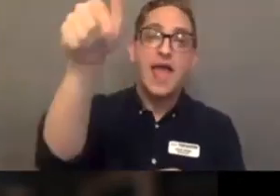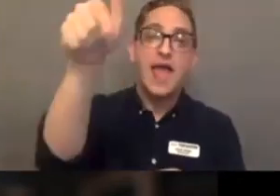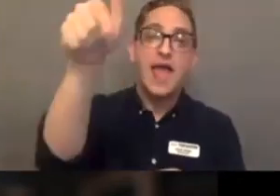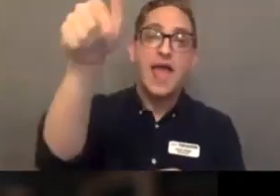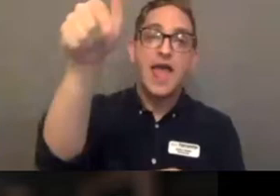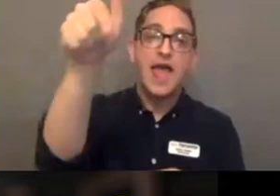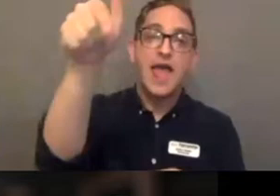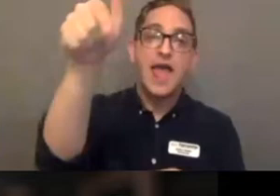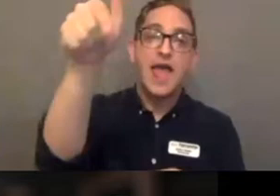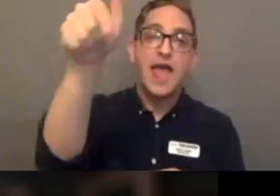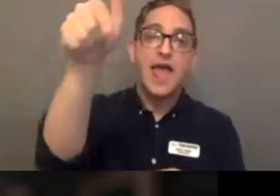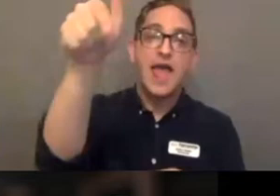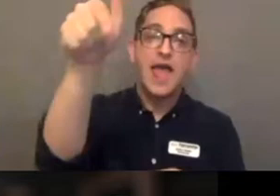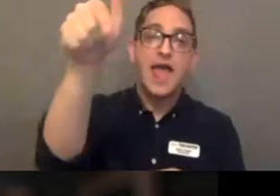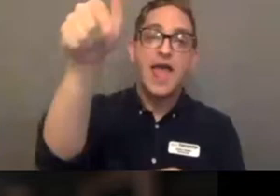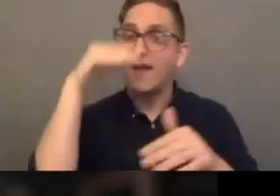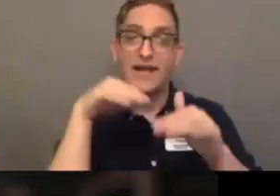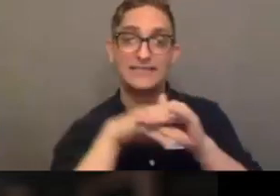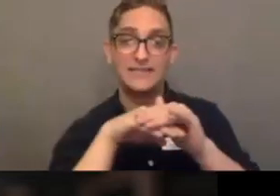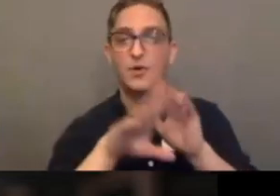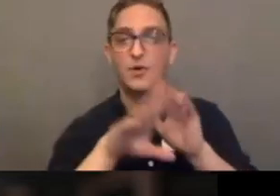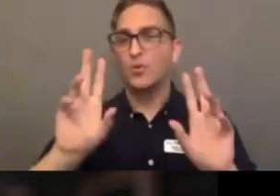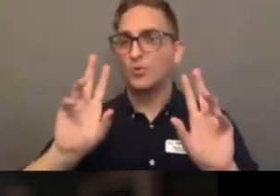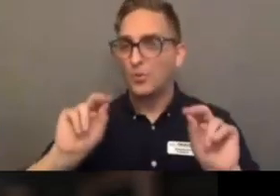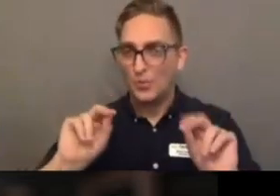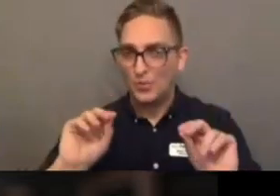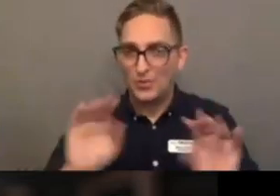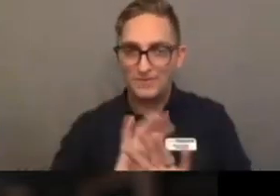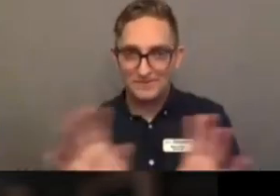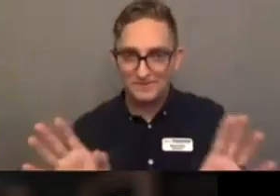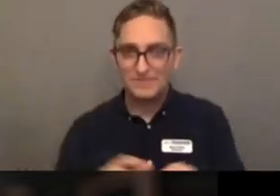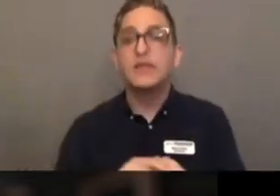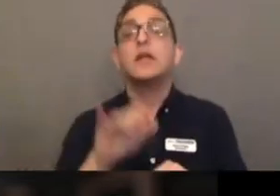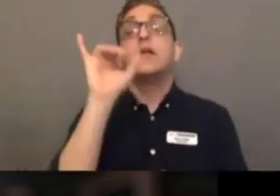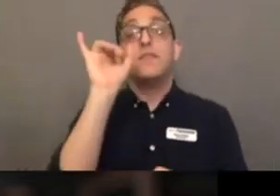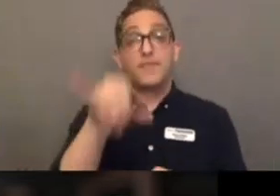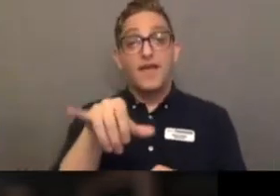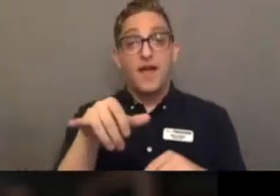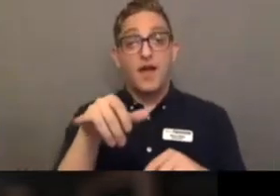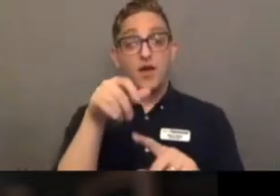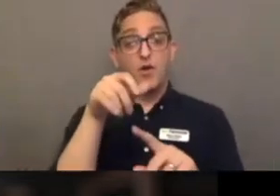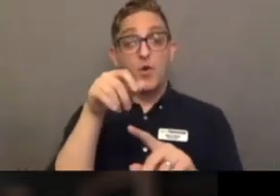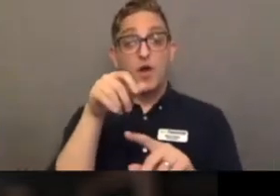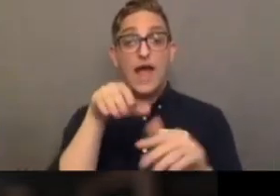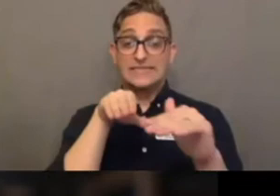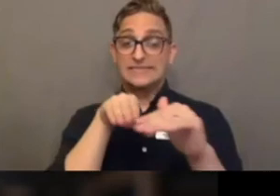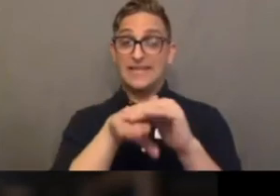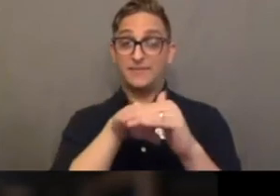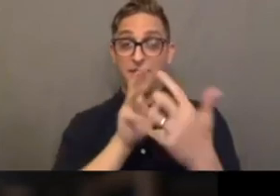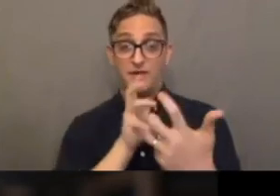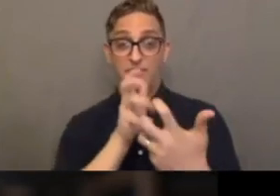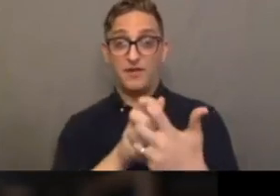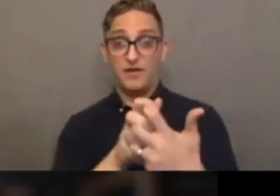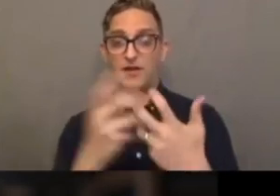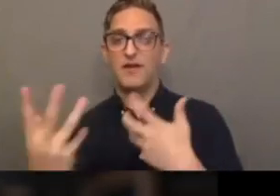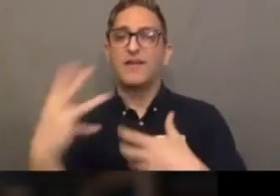say have we considered accessibility. It needs to be part of every discussion and we need